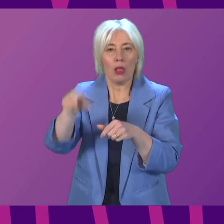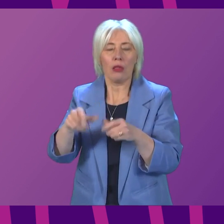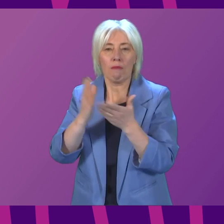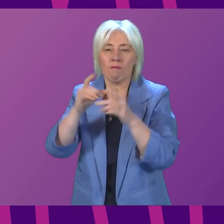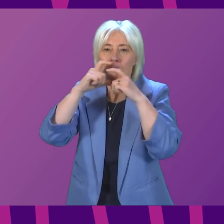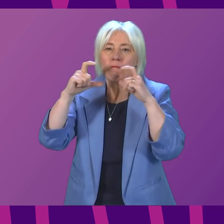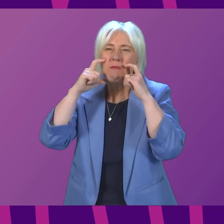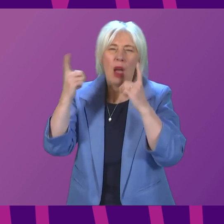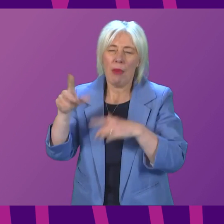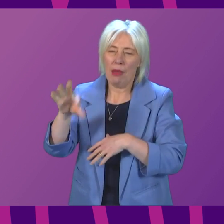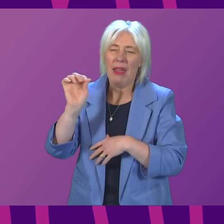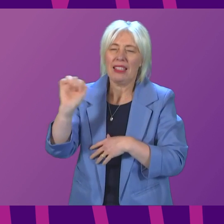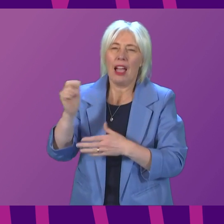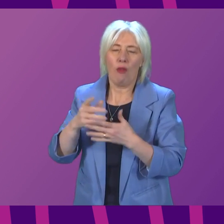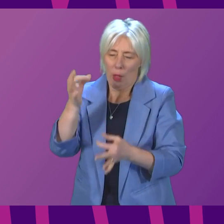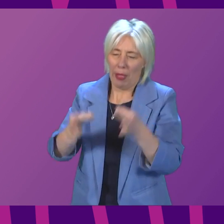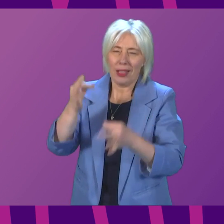opportunistic reasons.